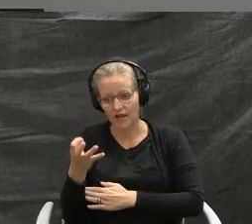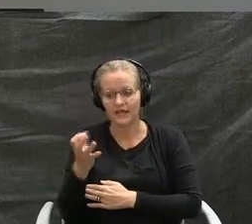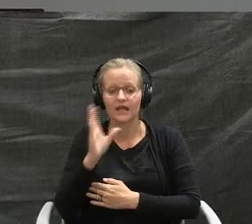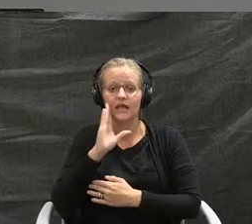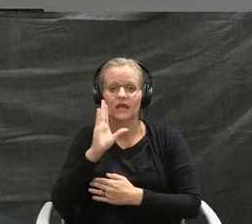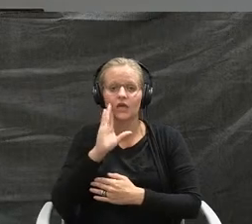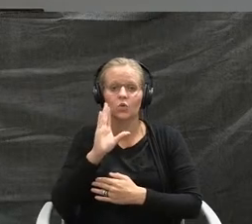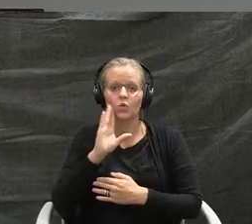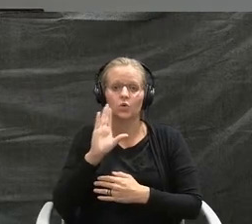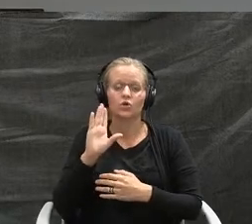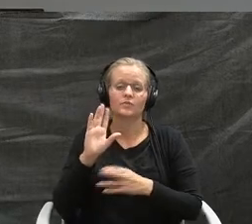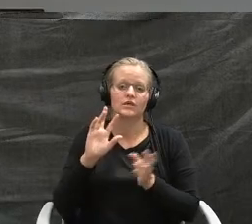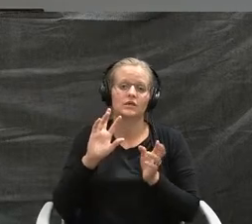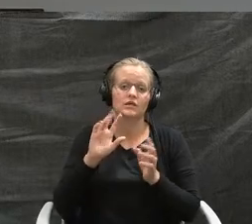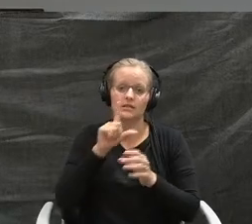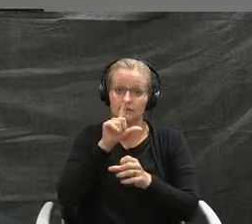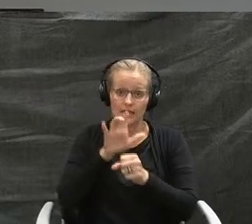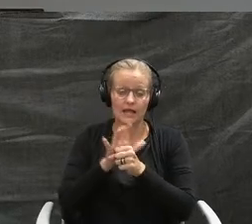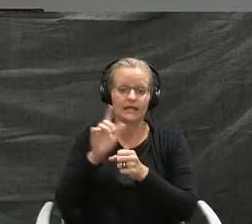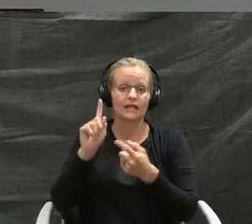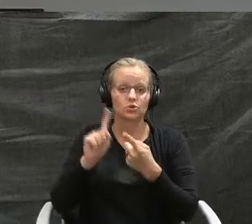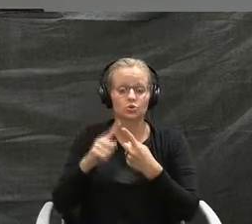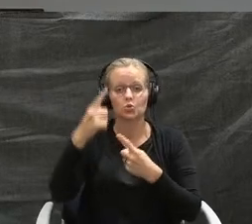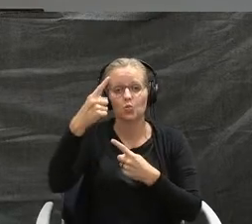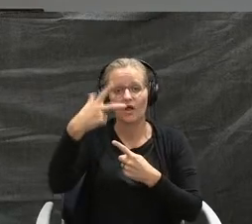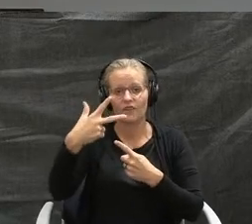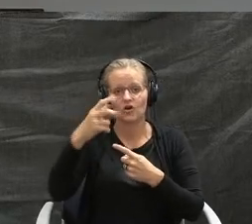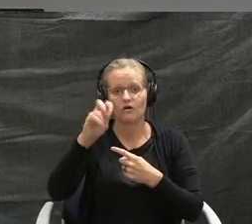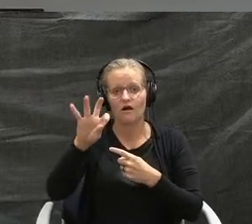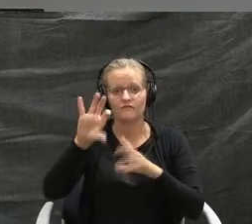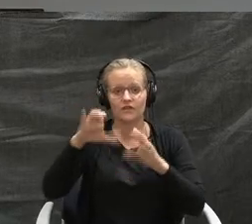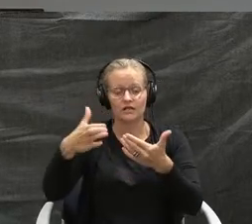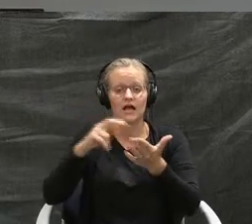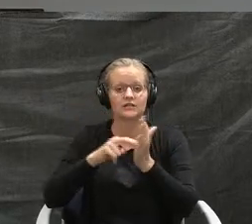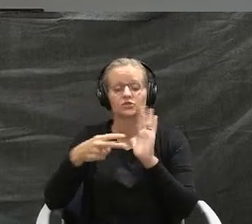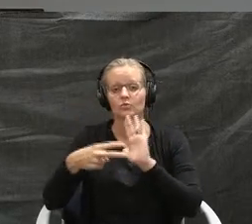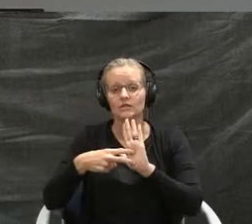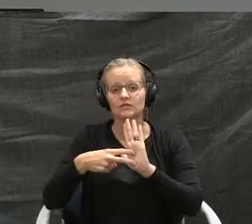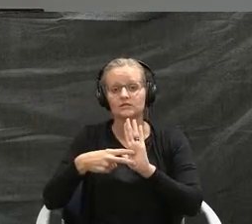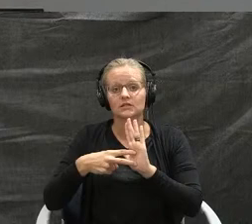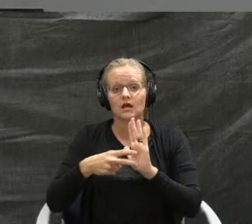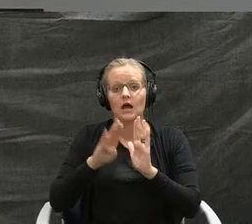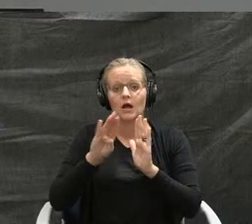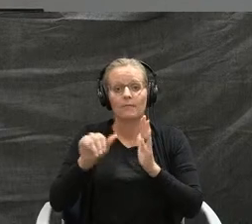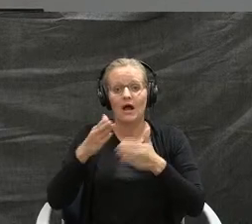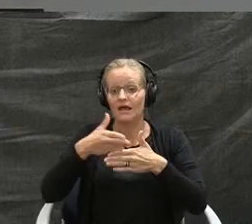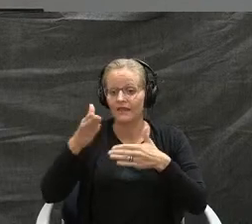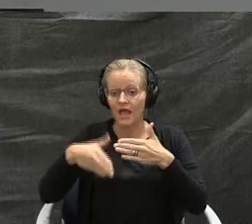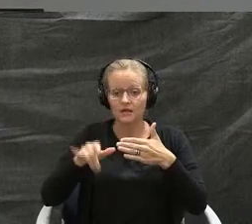so that by the end of September every student will have met their teacher and they would have had that in person